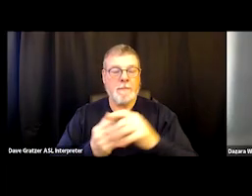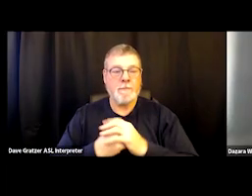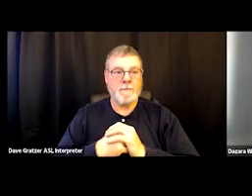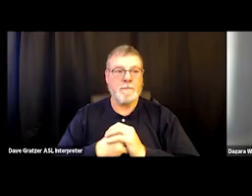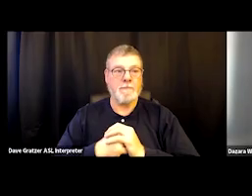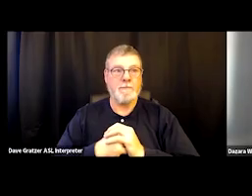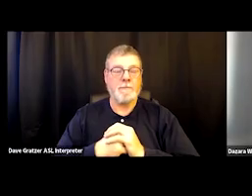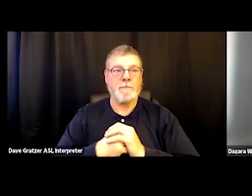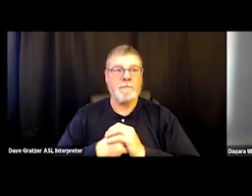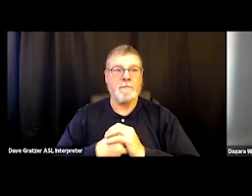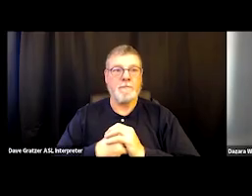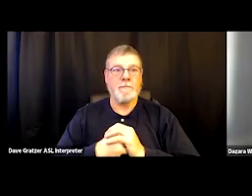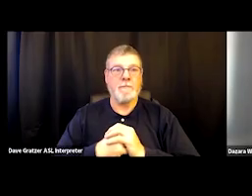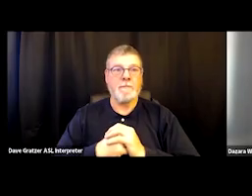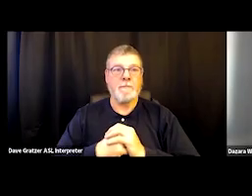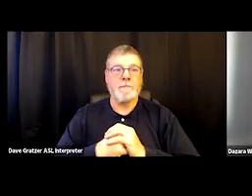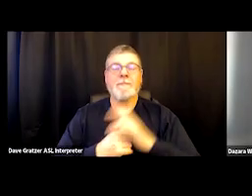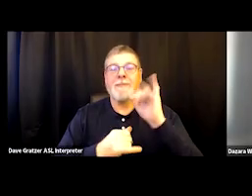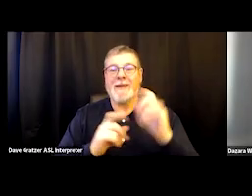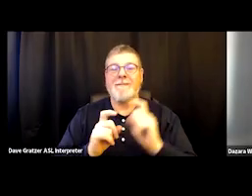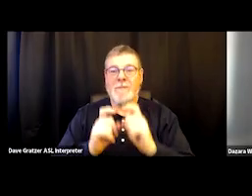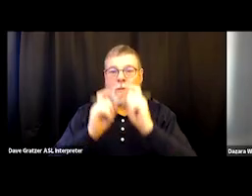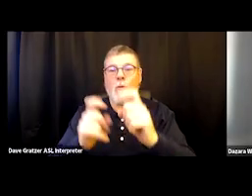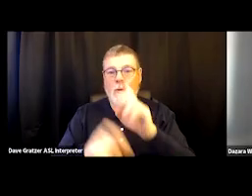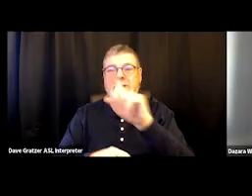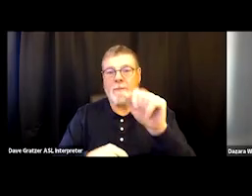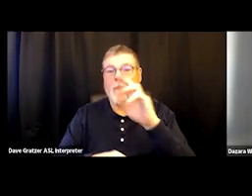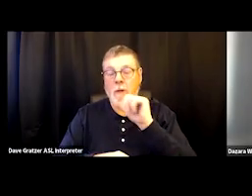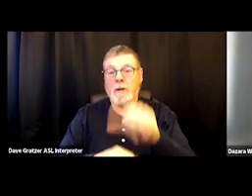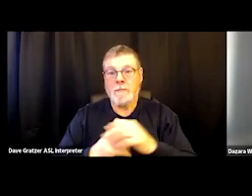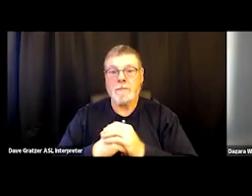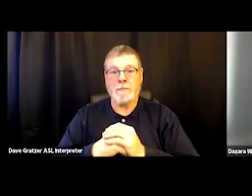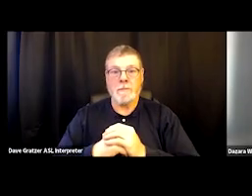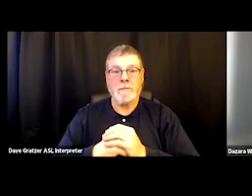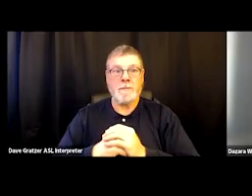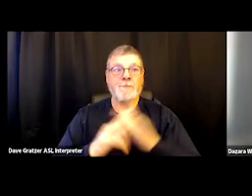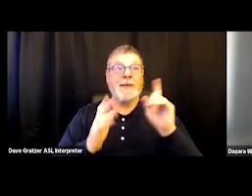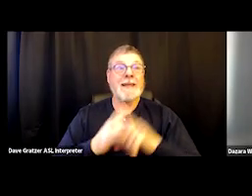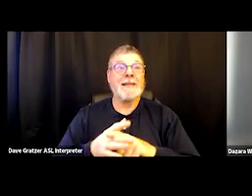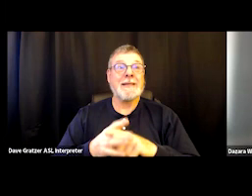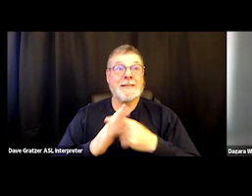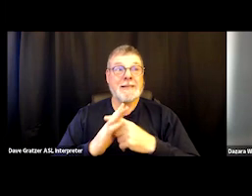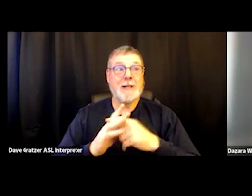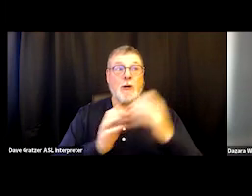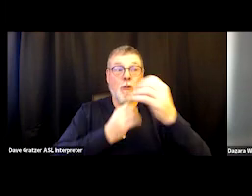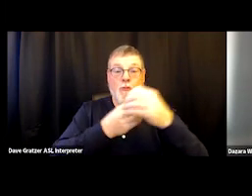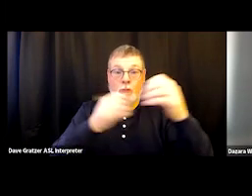or if they're awarded disability or not. And so, it starts off at the Social Security Office in step one